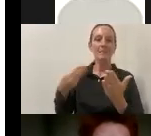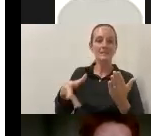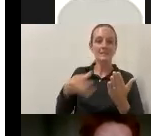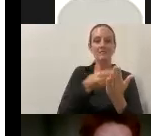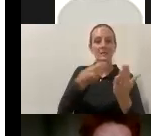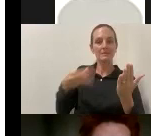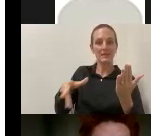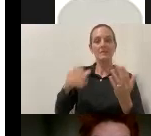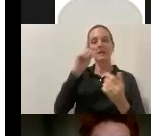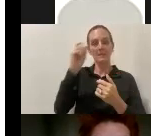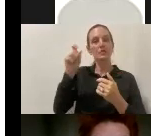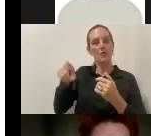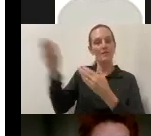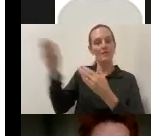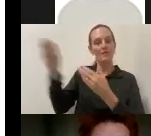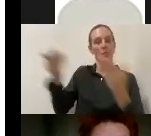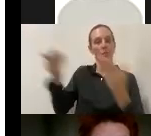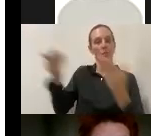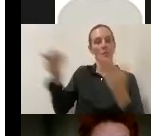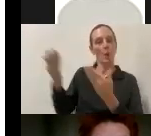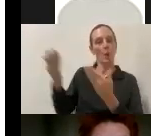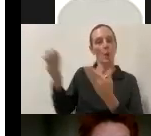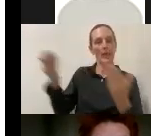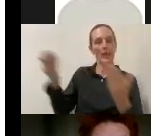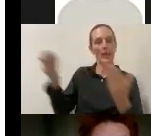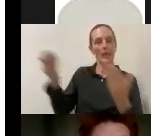time and how far everything has to travel to get there.